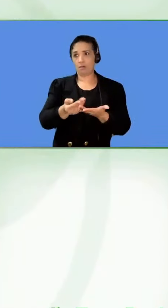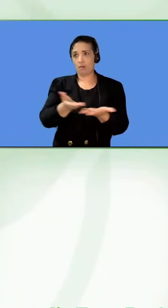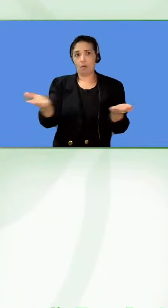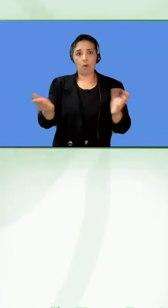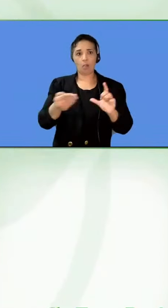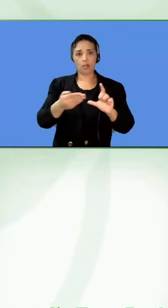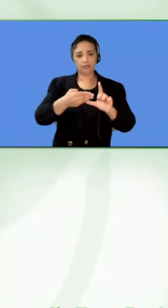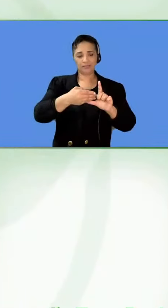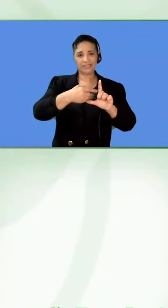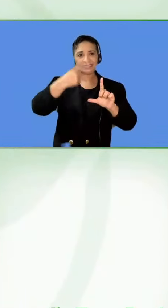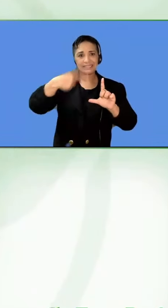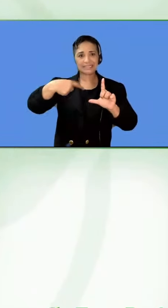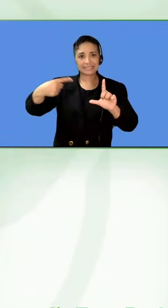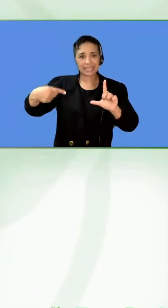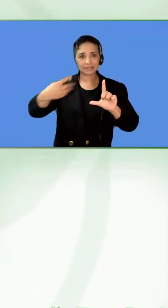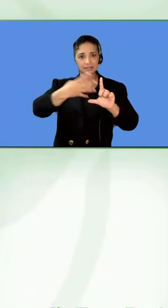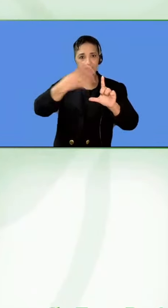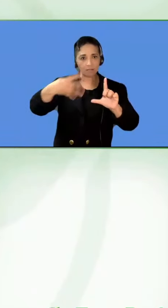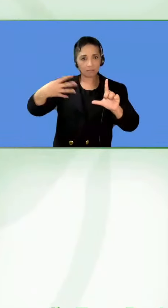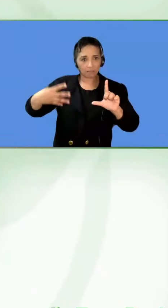and maths classes. A draughtsman board.